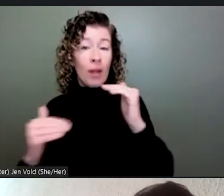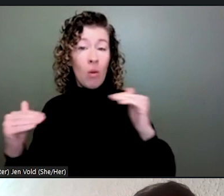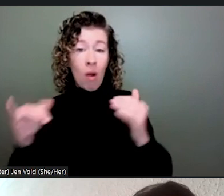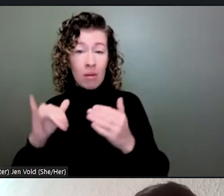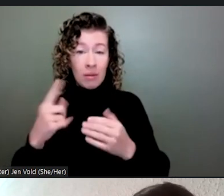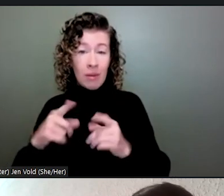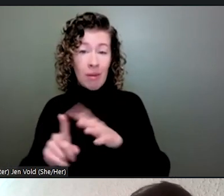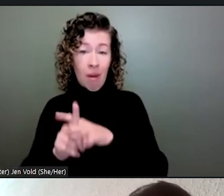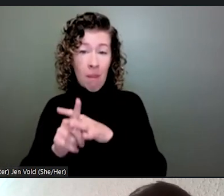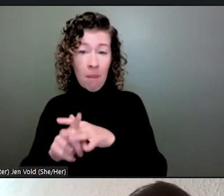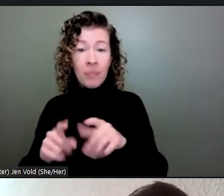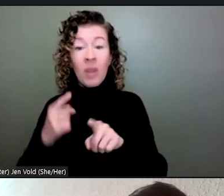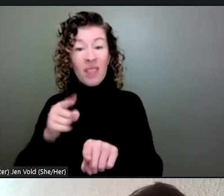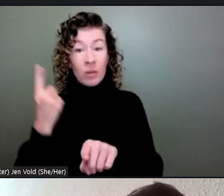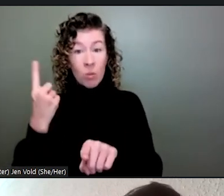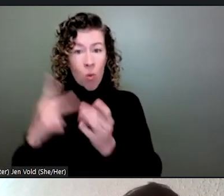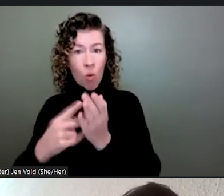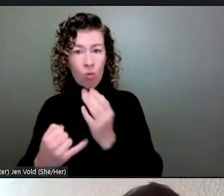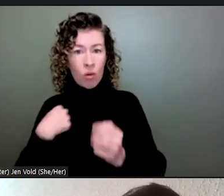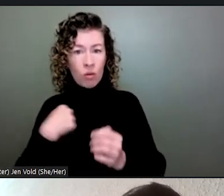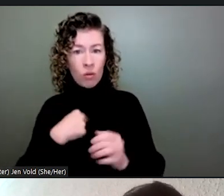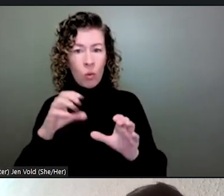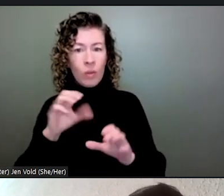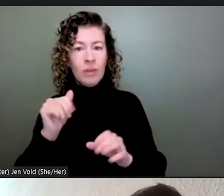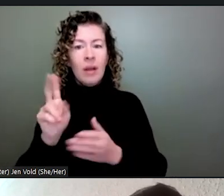This was one project that we did at the University of Leicester a few years ago.